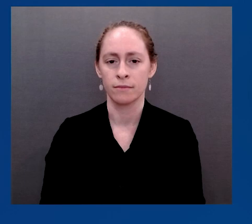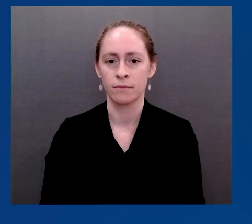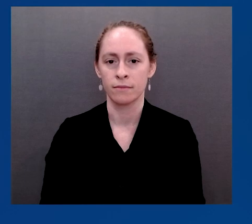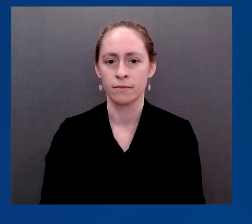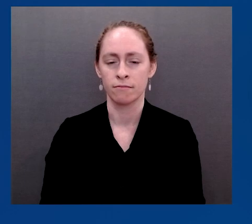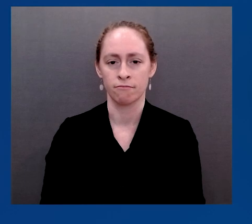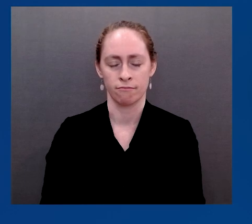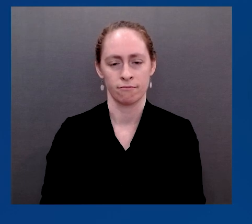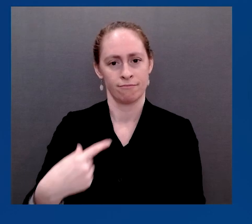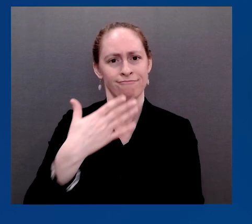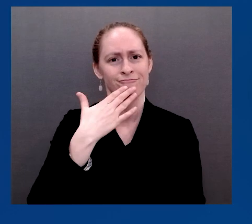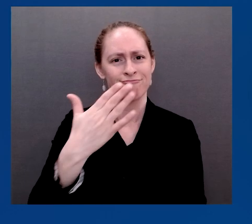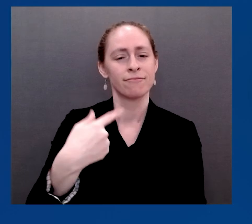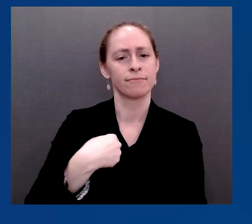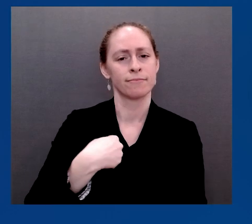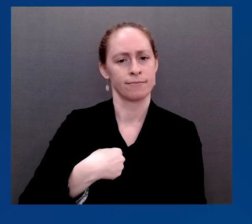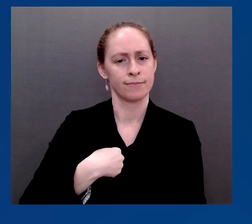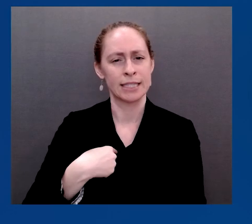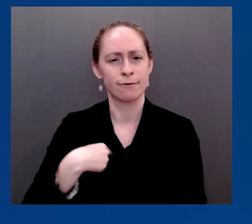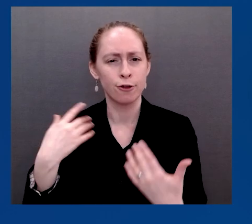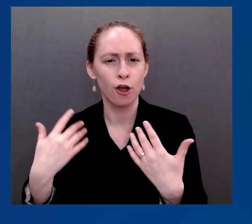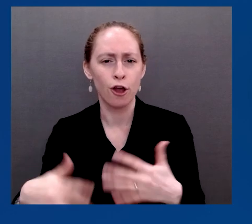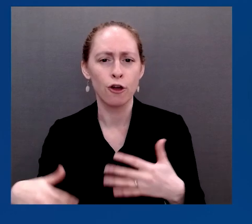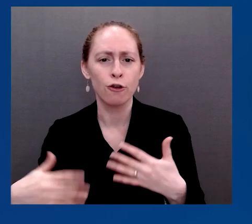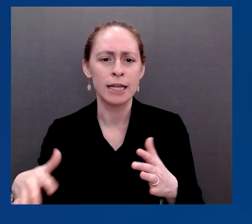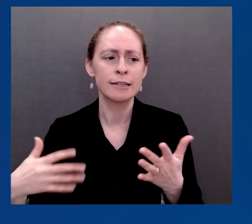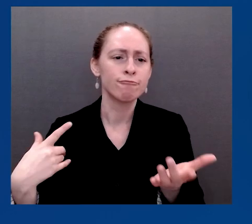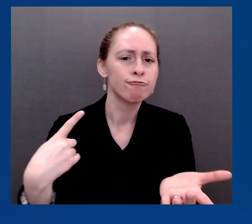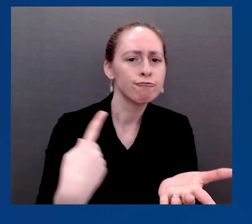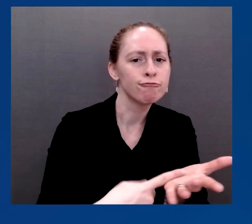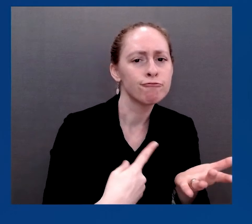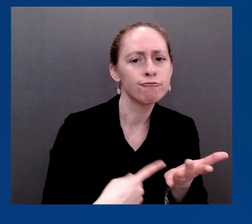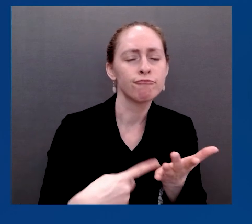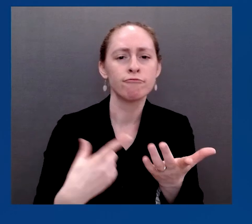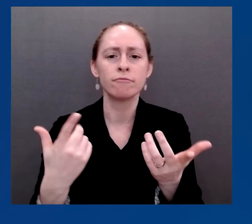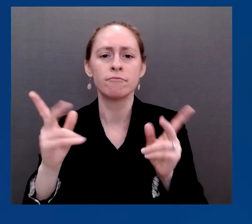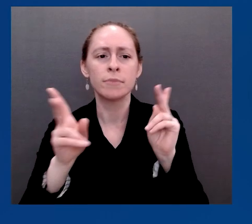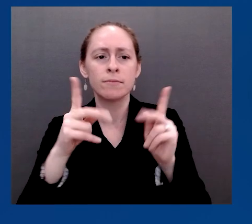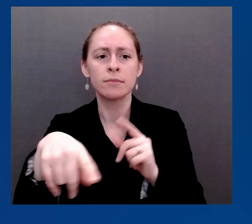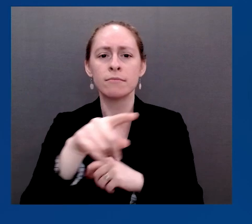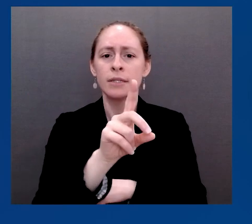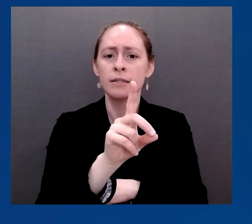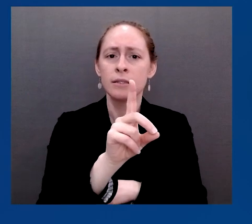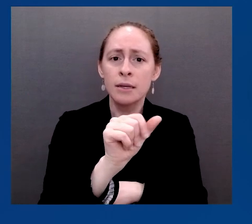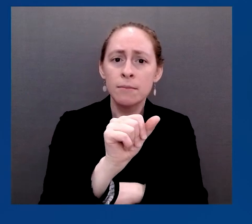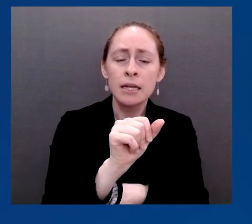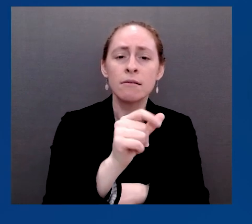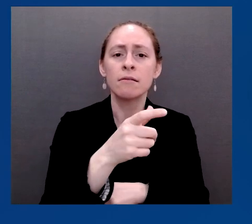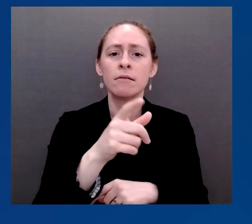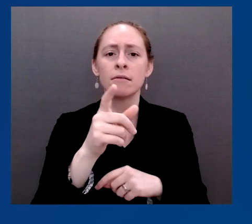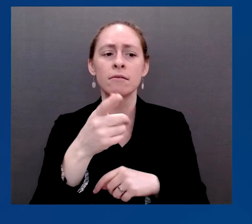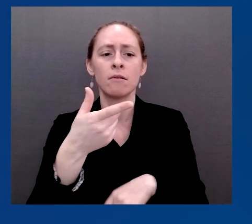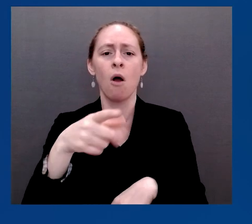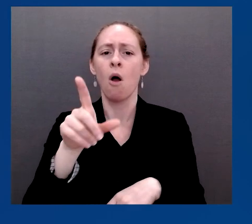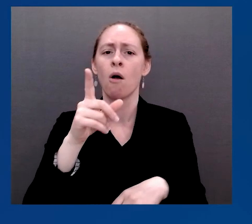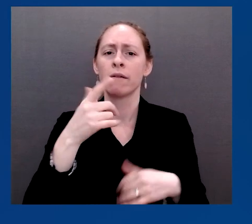people who are disabled, living with chronic illnesses, and they're all telling me that they're feeling like they are being left behind,